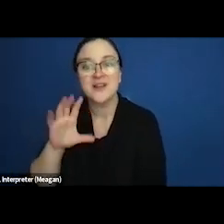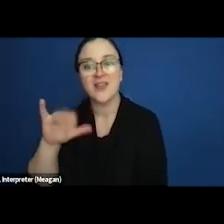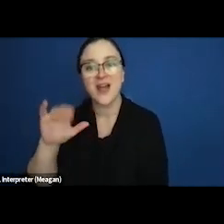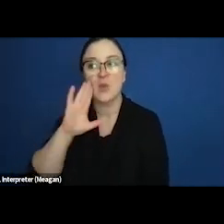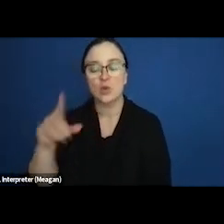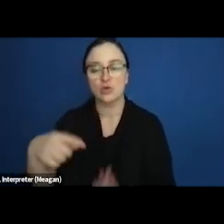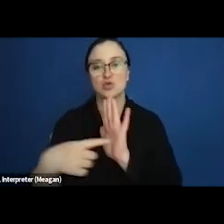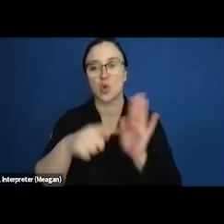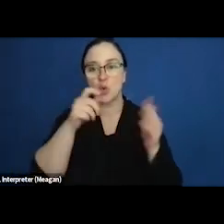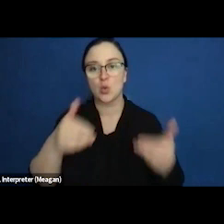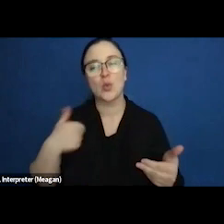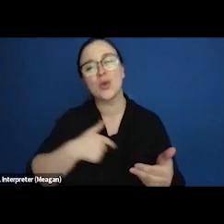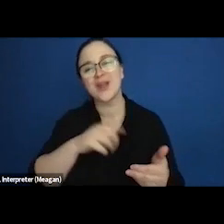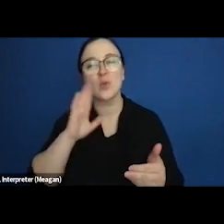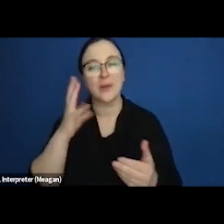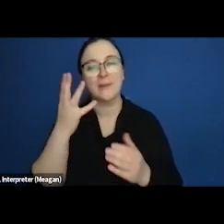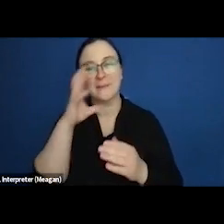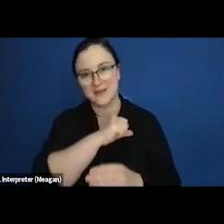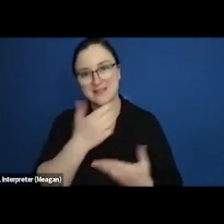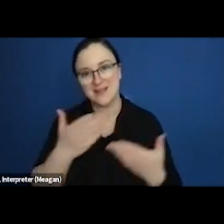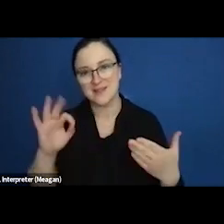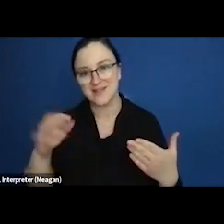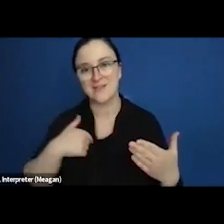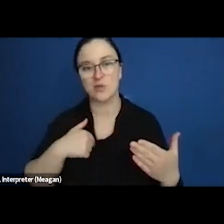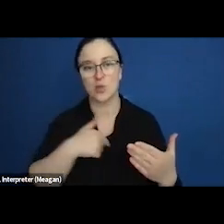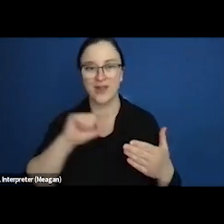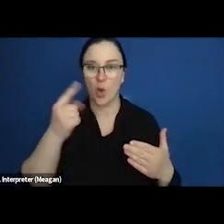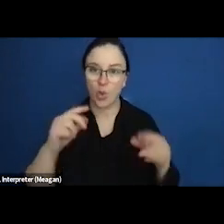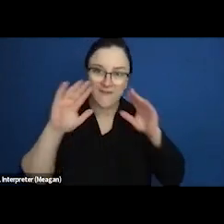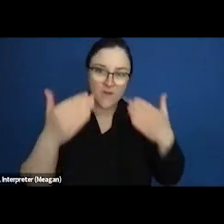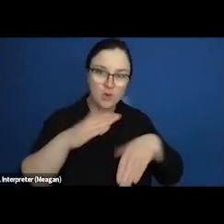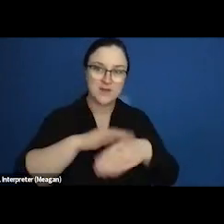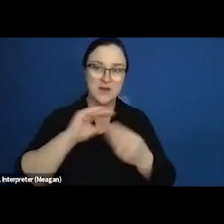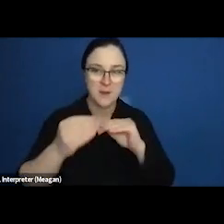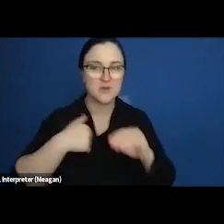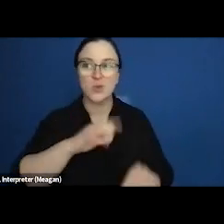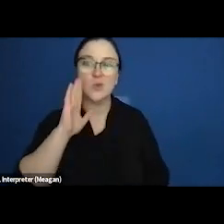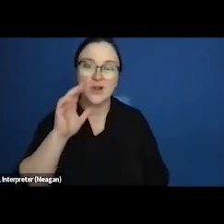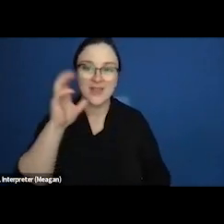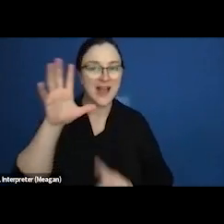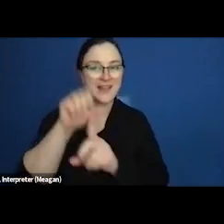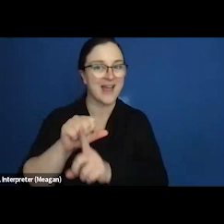Like, we're gonna miss some things if we just look at numbers. We're not gonna hear the story and we need people to tell us their story,